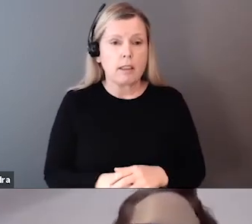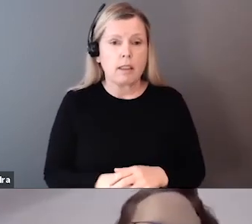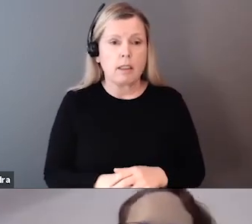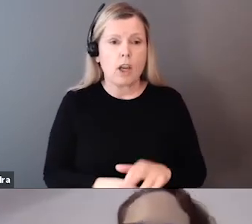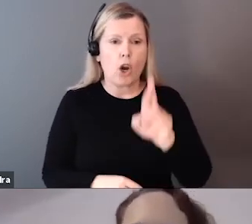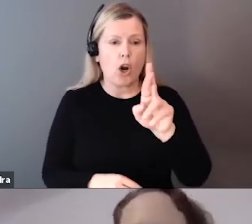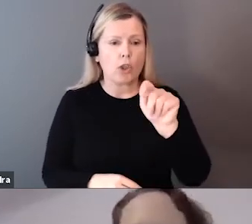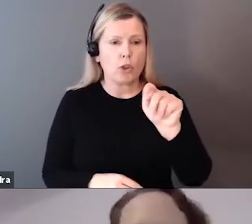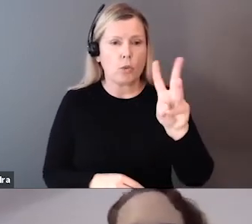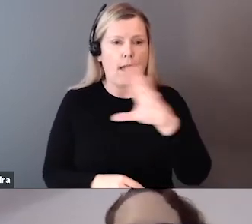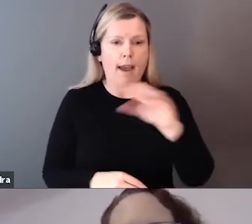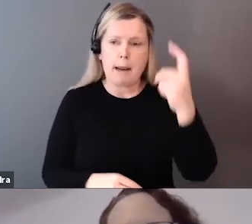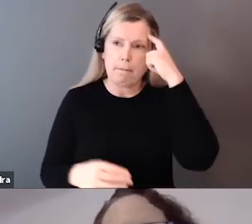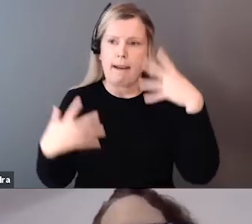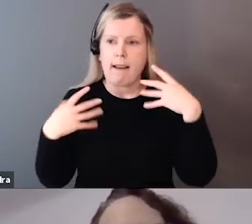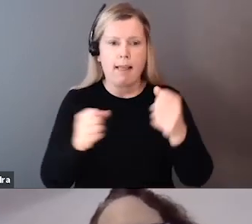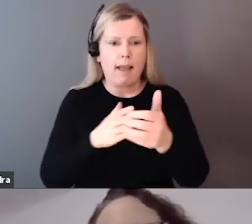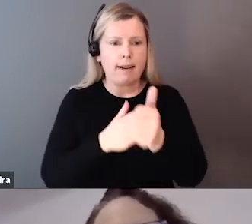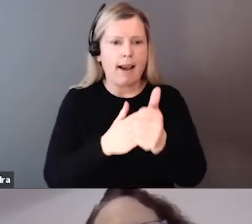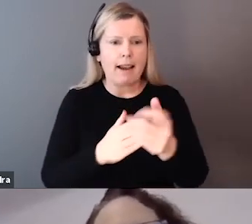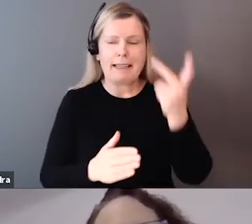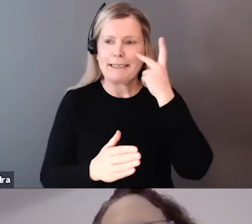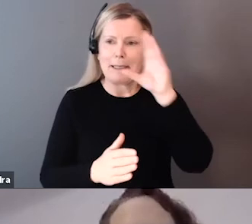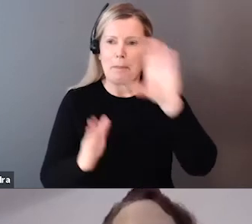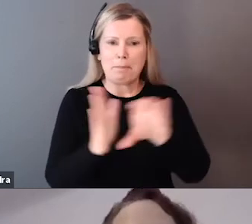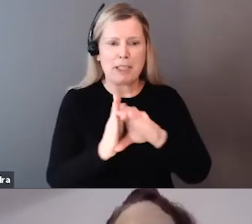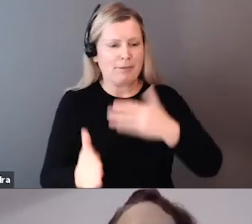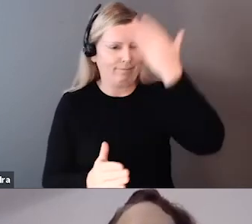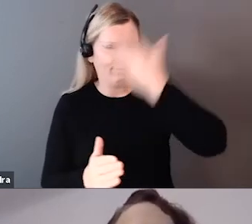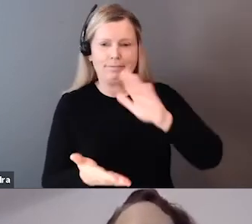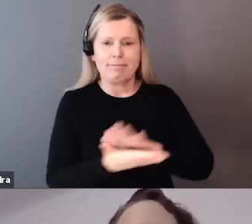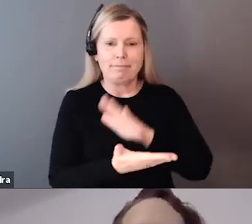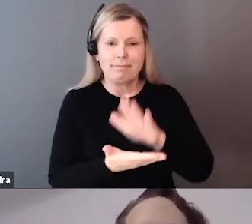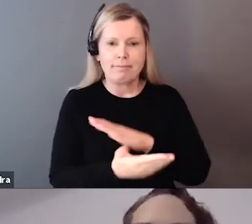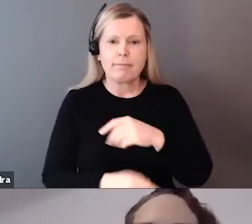guide, you can see a picture of the cover here. I'll also be talking about the business reality